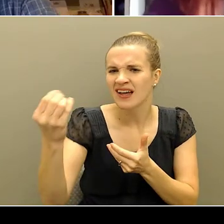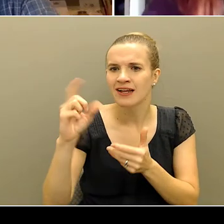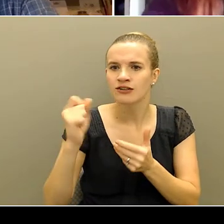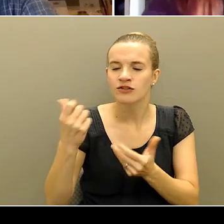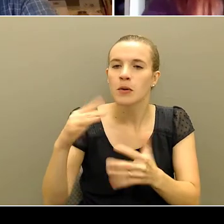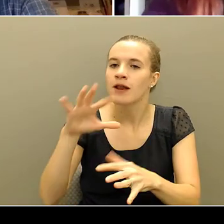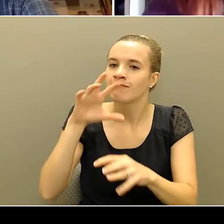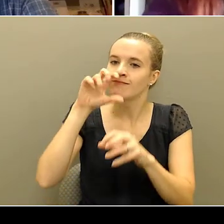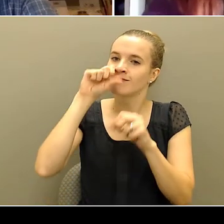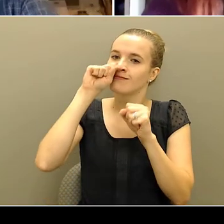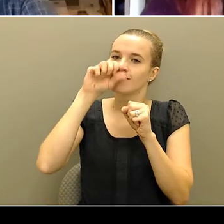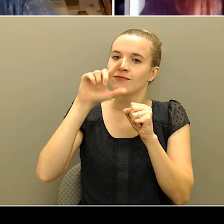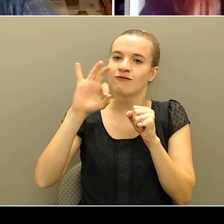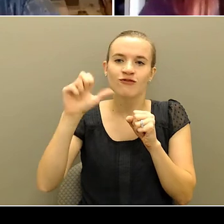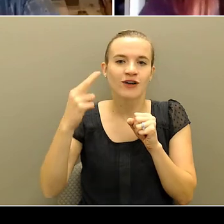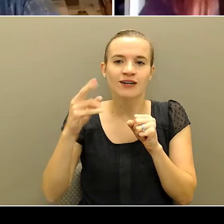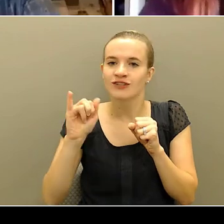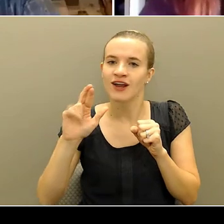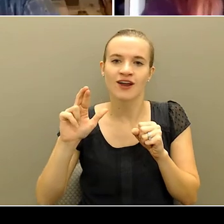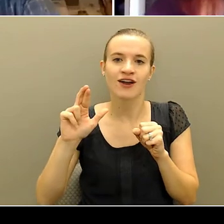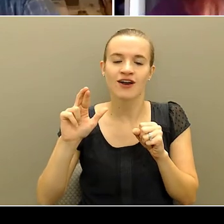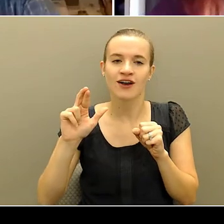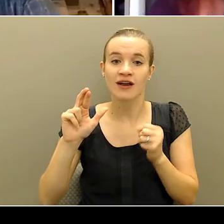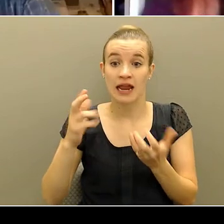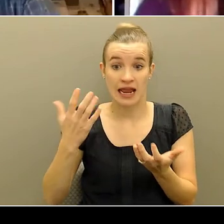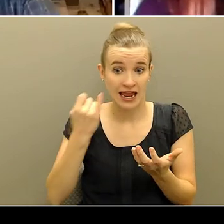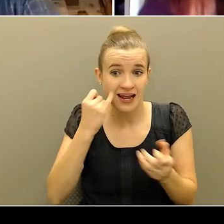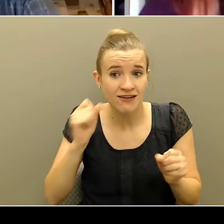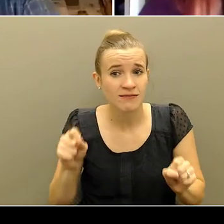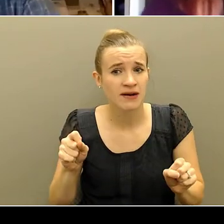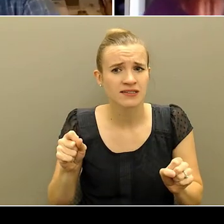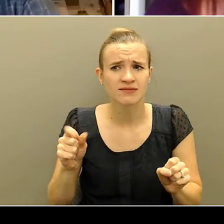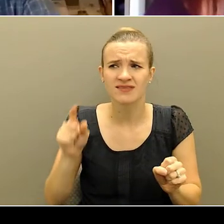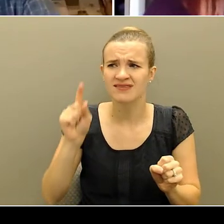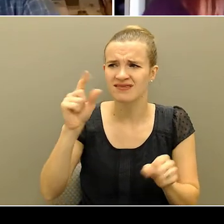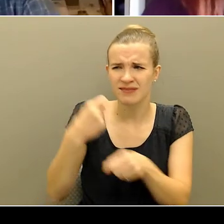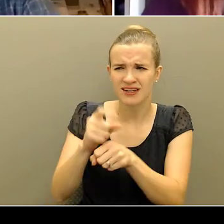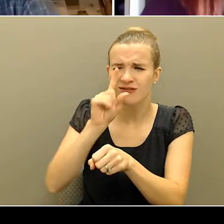Erik: Access Your World. Ashley: Access Your World. Erik: Okay, thanks, Ashley.